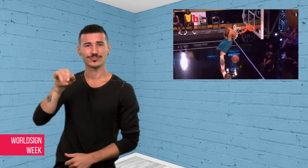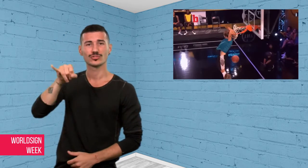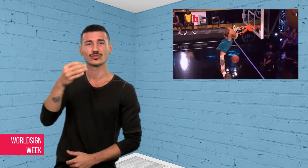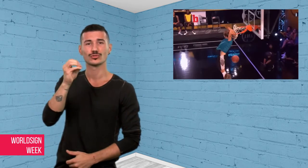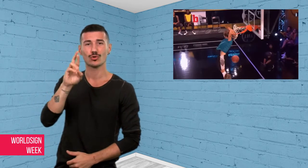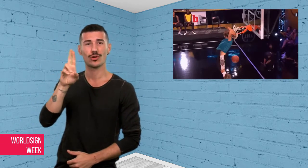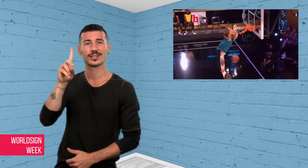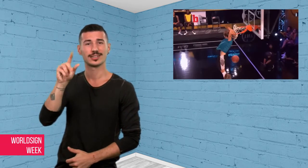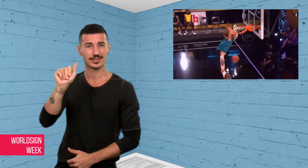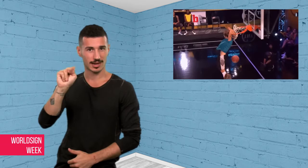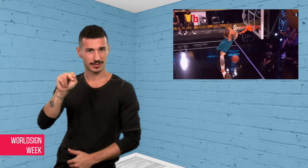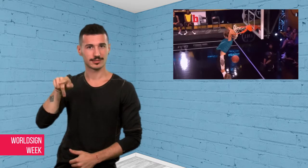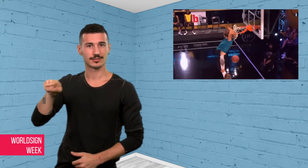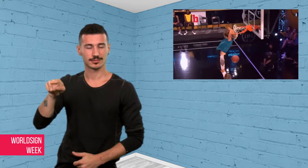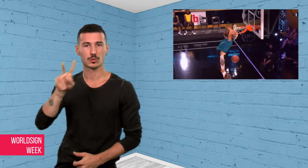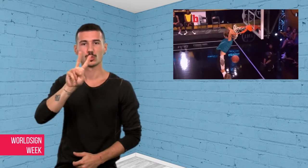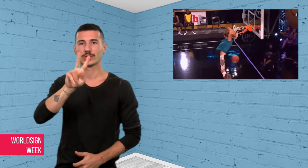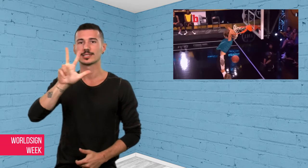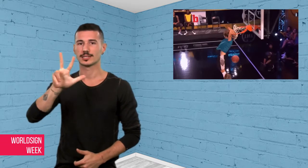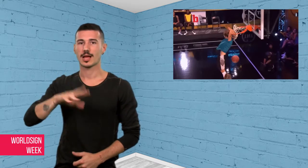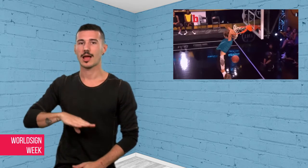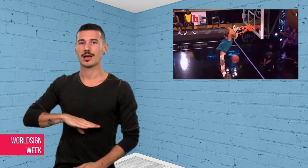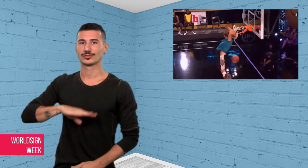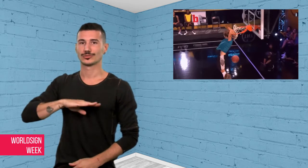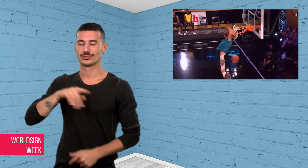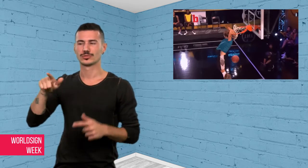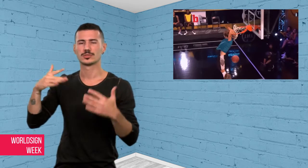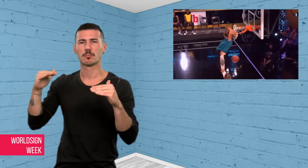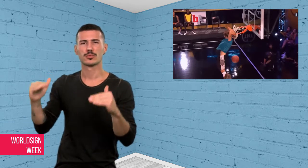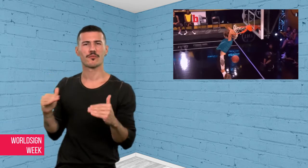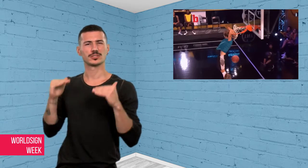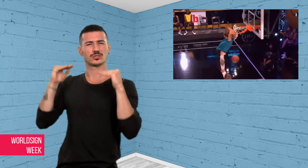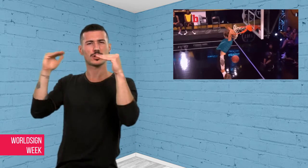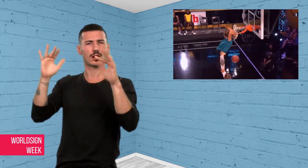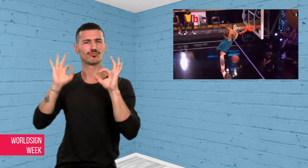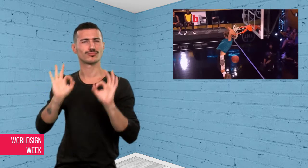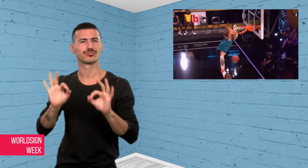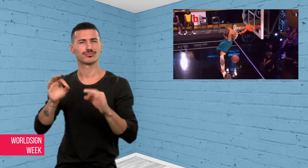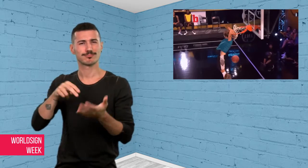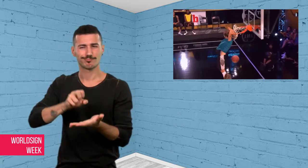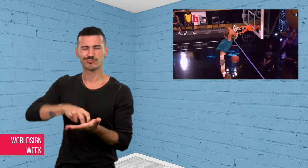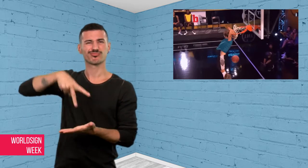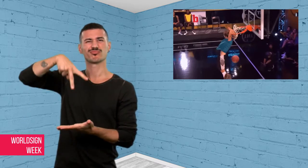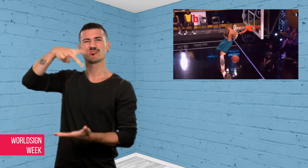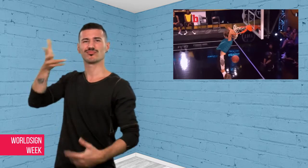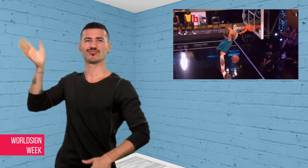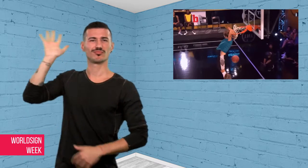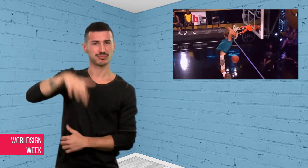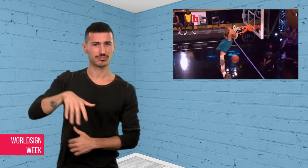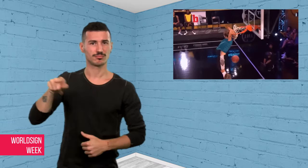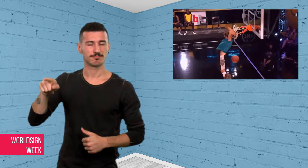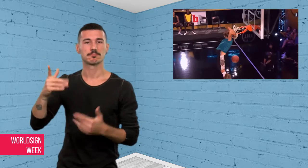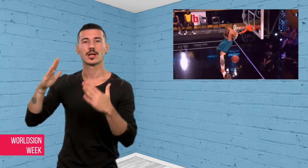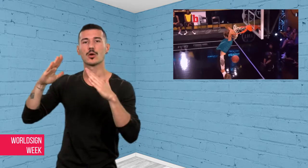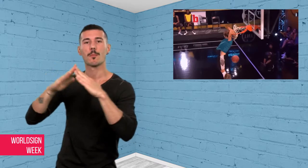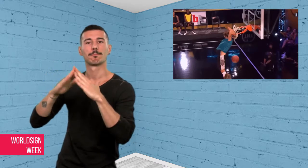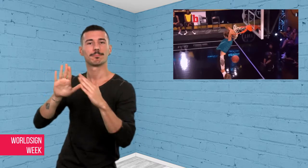Your jaw drops in awe and you think “that’s impossible!”